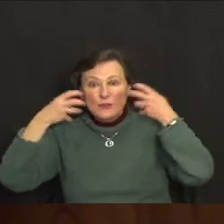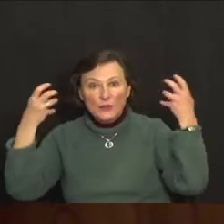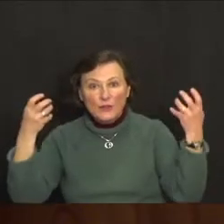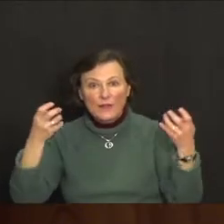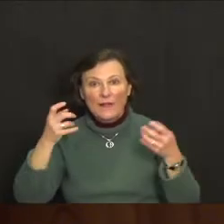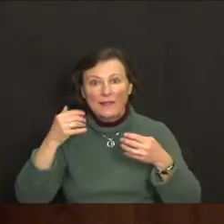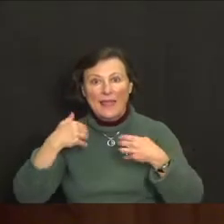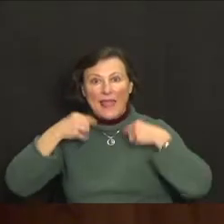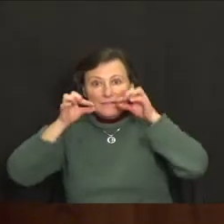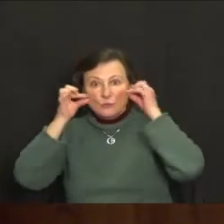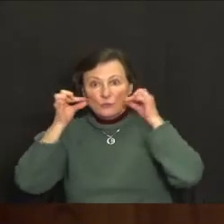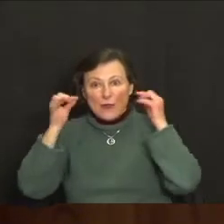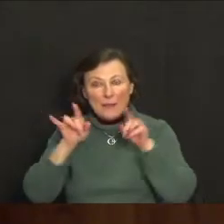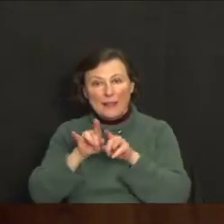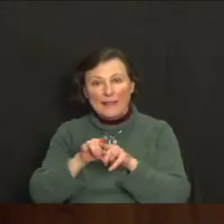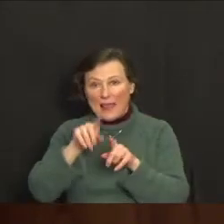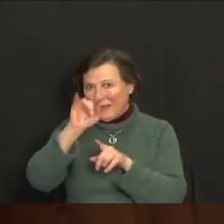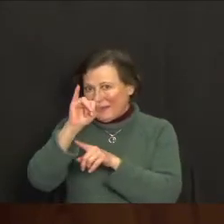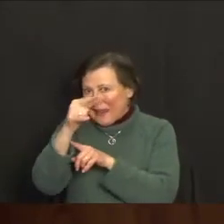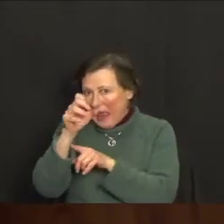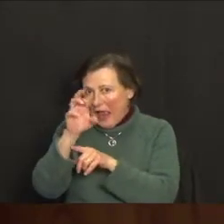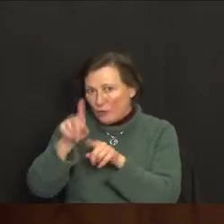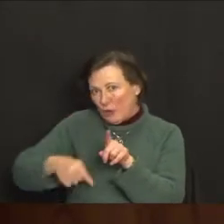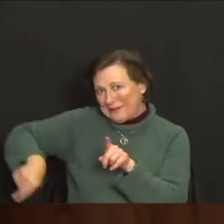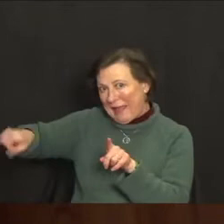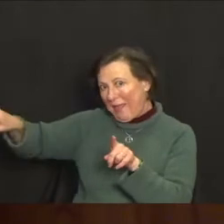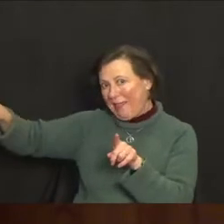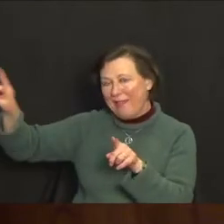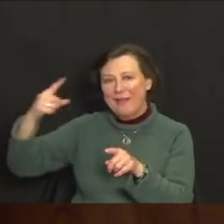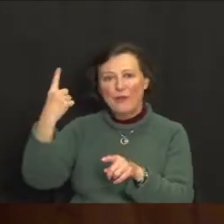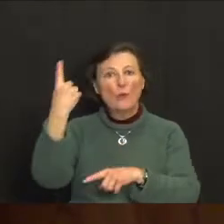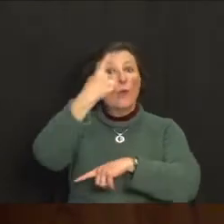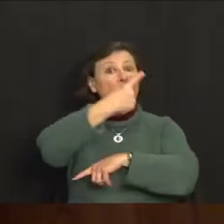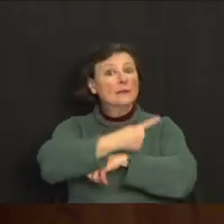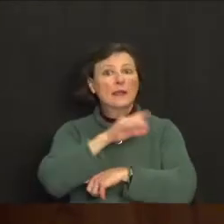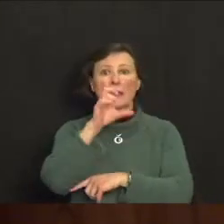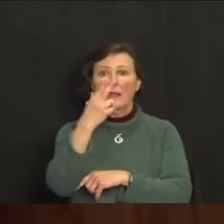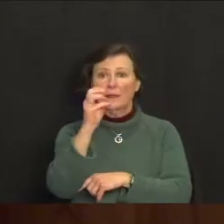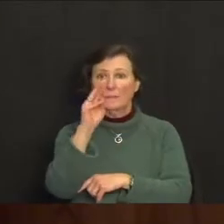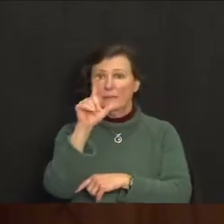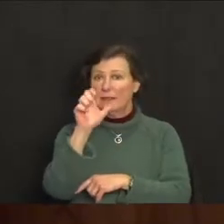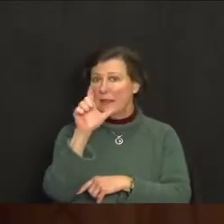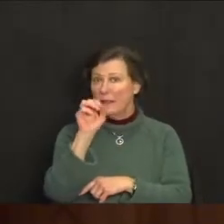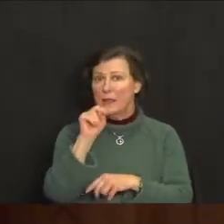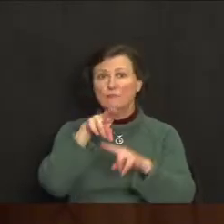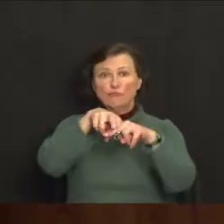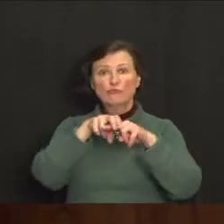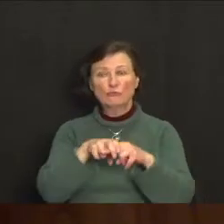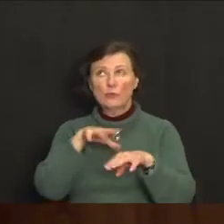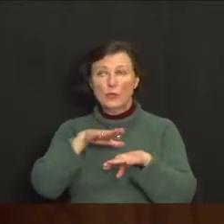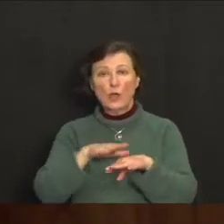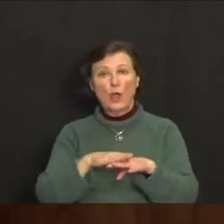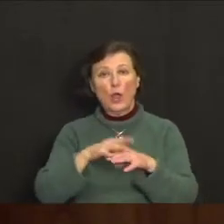tiger tails. One day a chameleon who was sitting on a tiger's tail said to himself,